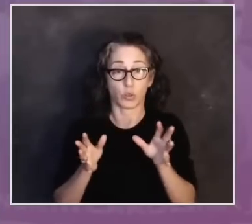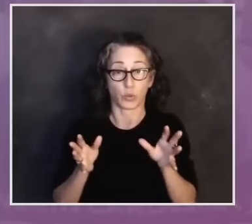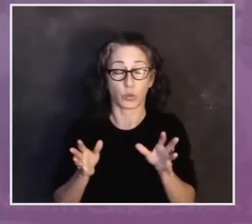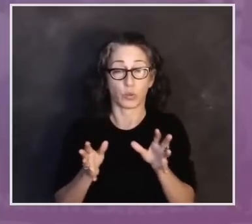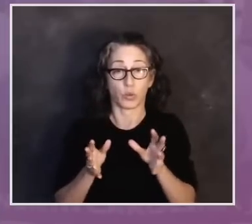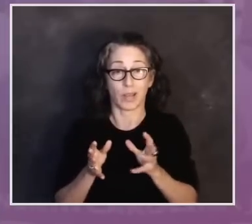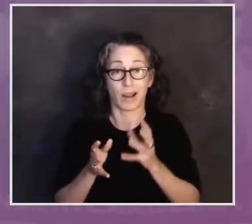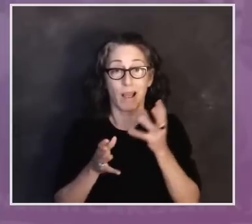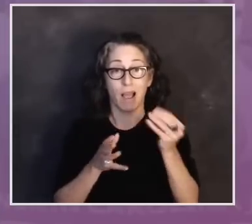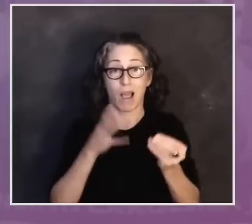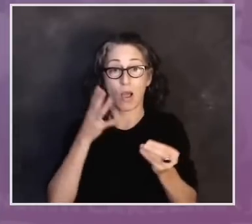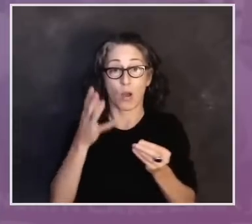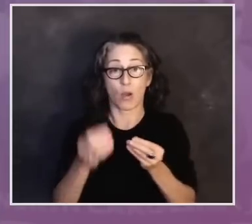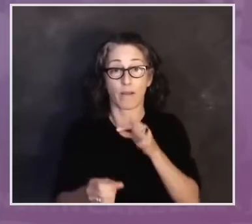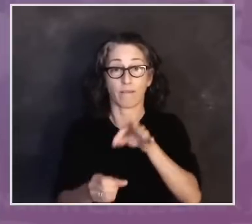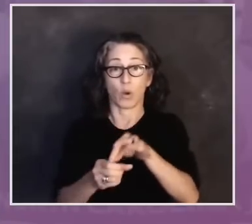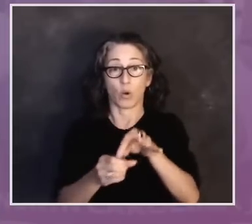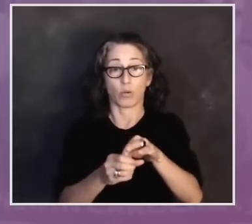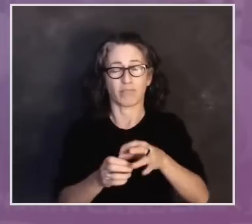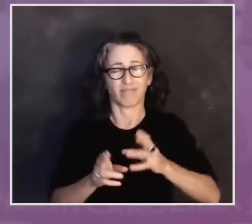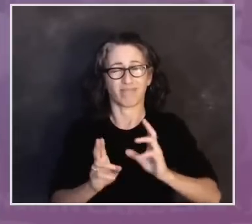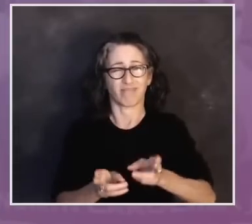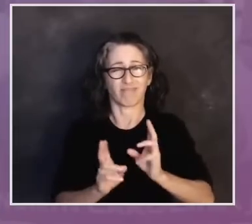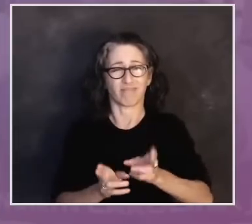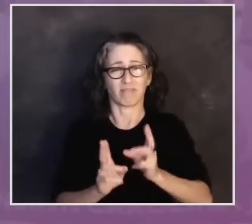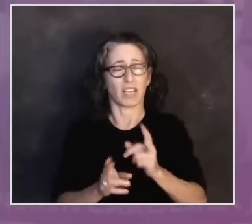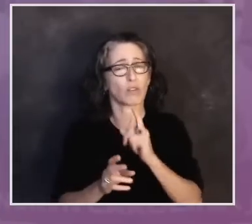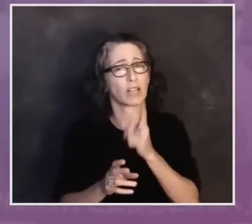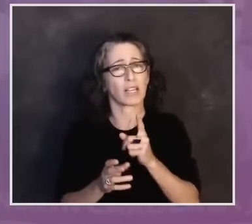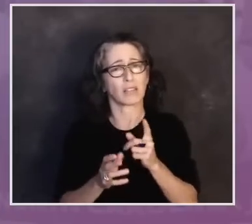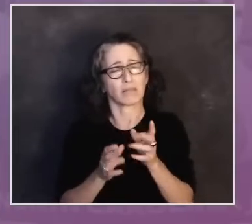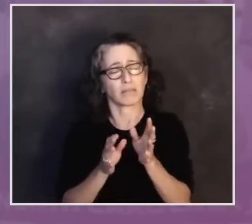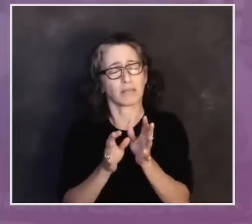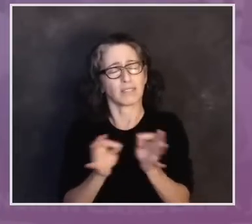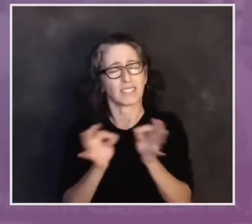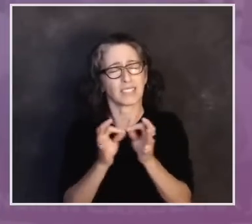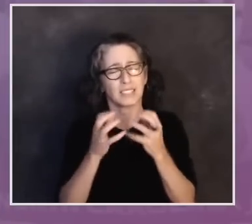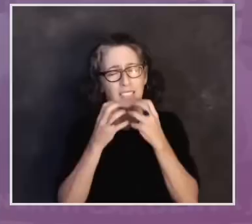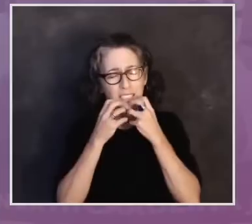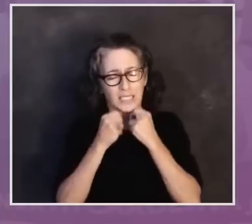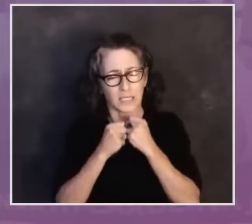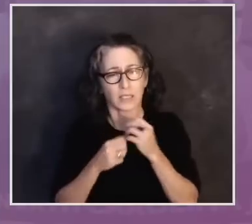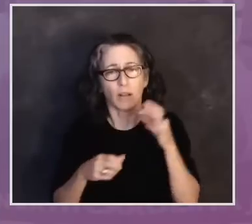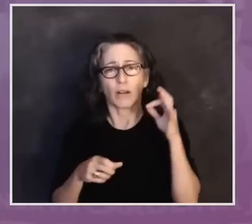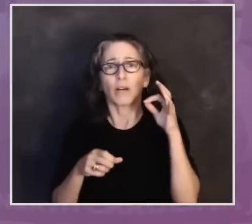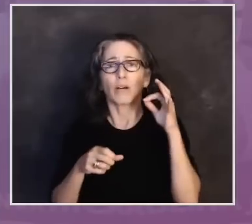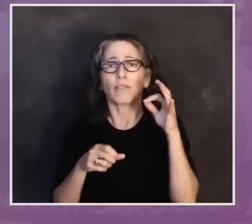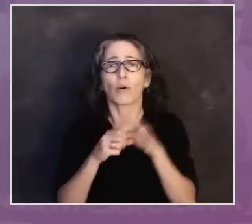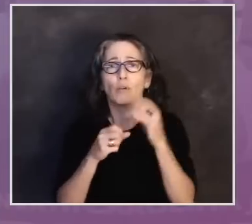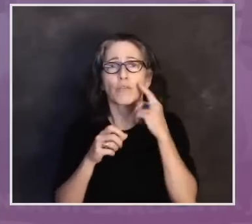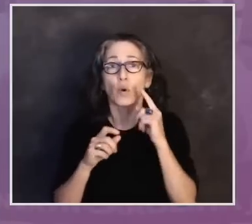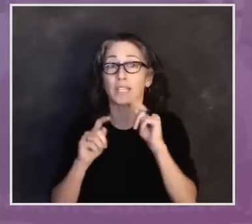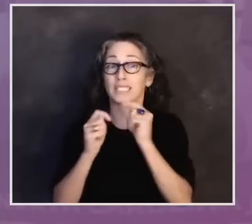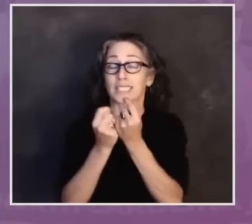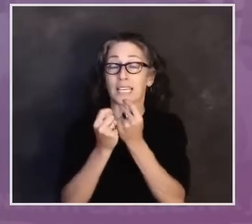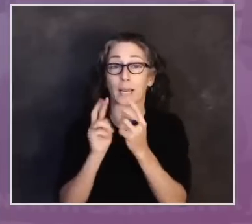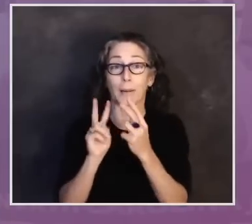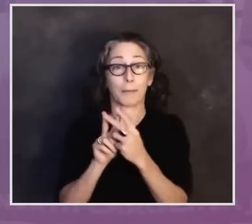REALLY MATTER. I WANT TO ENCOURAGE PEOPLE TO GET OUT AND VOTE AND VOTE WITH ALL URGENCY AND VOTE FOR